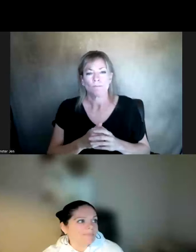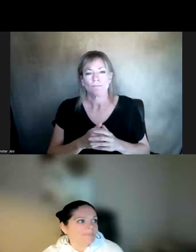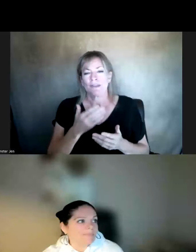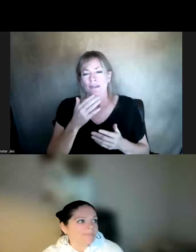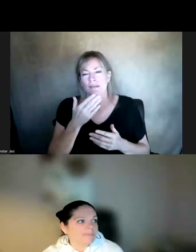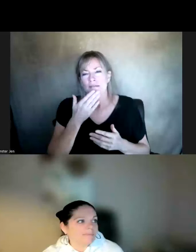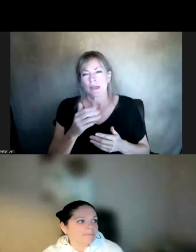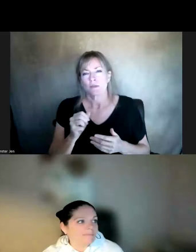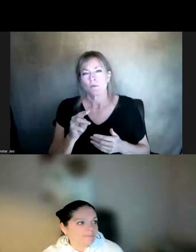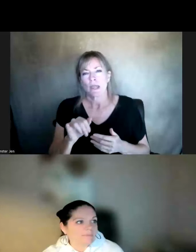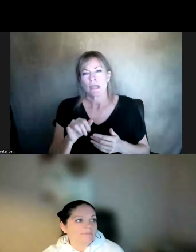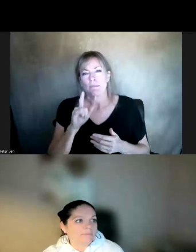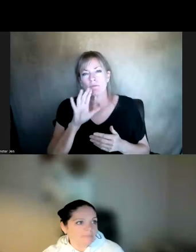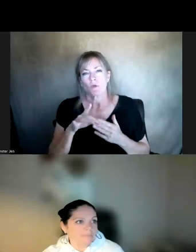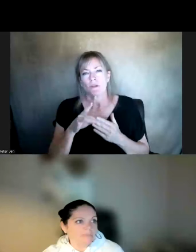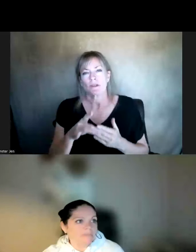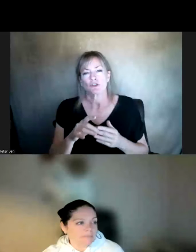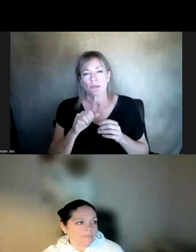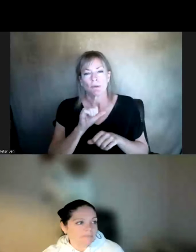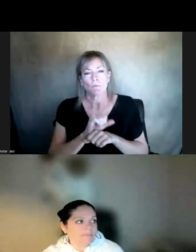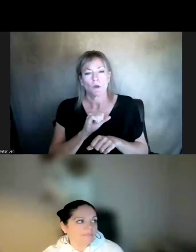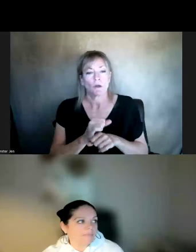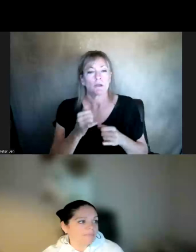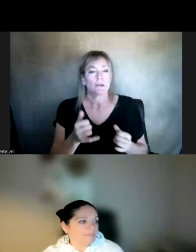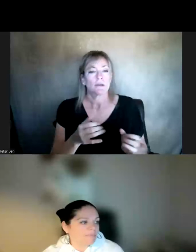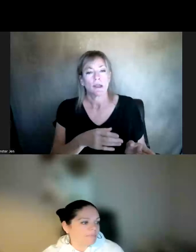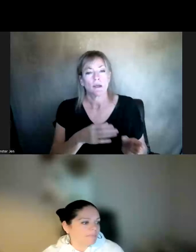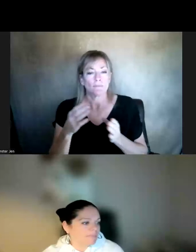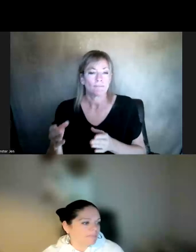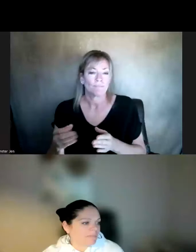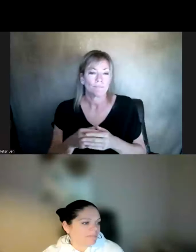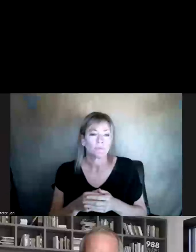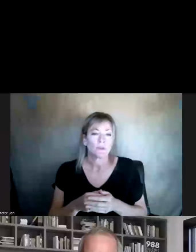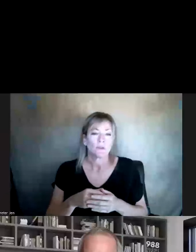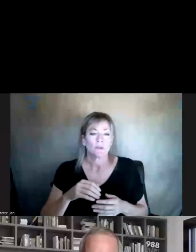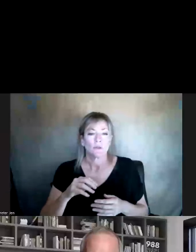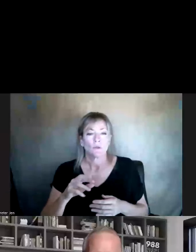MUCH FOR YOUR LEADERSHIP AND WORK. WITH THAT LET'S GO TO JOANNA